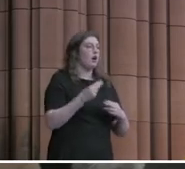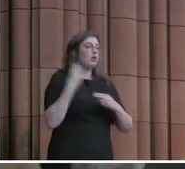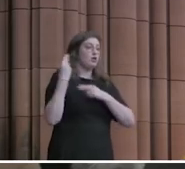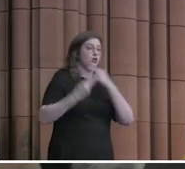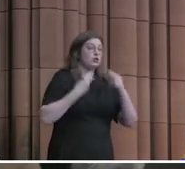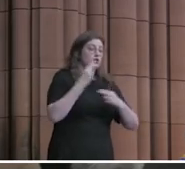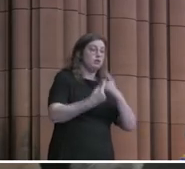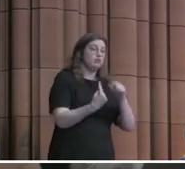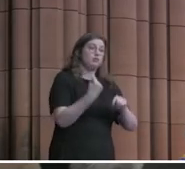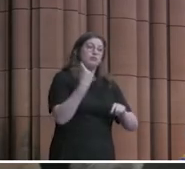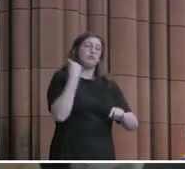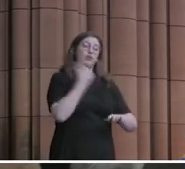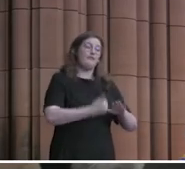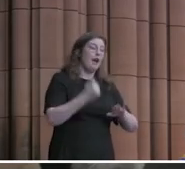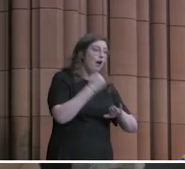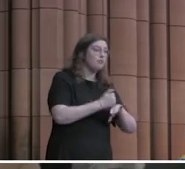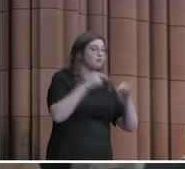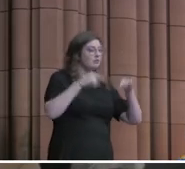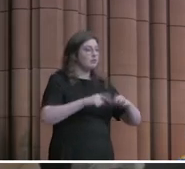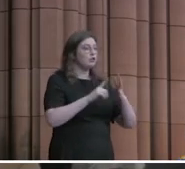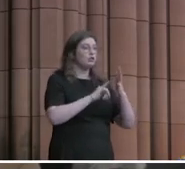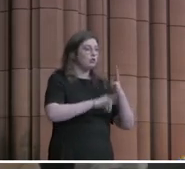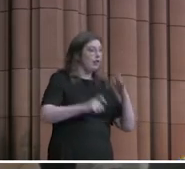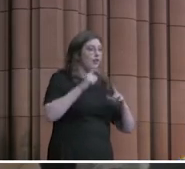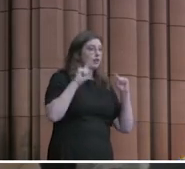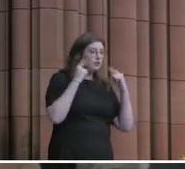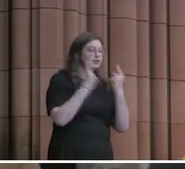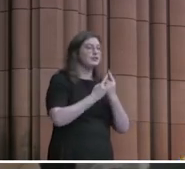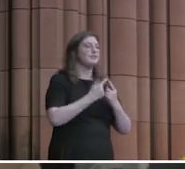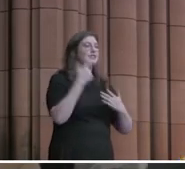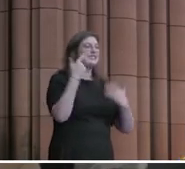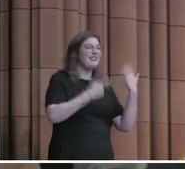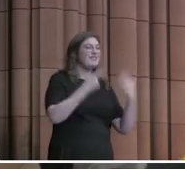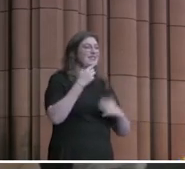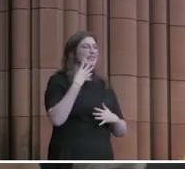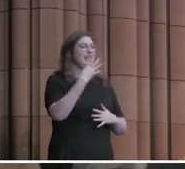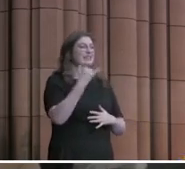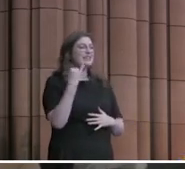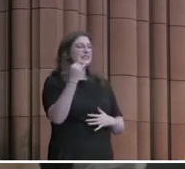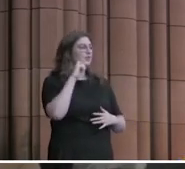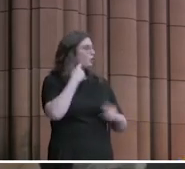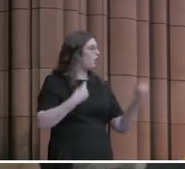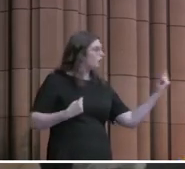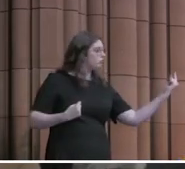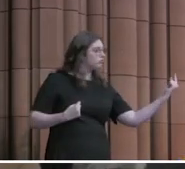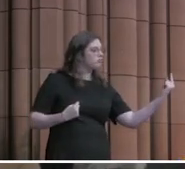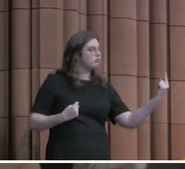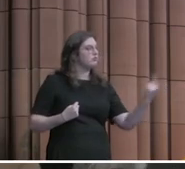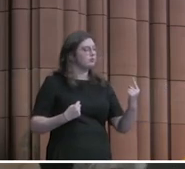to the very founding of this university in 1796. You'll walk up here and you'll come along and I'll cap you.